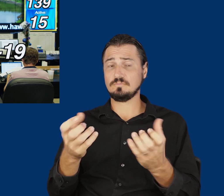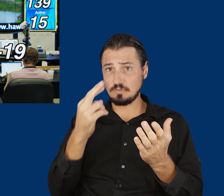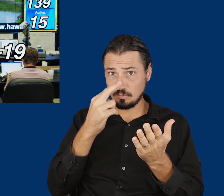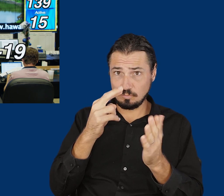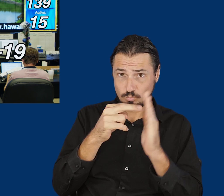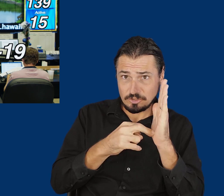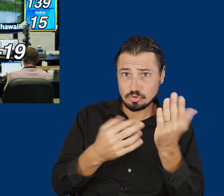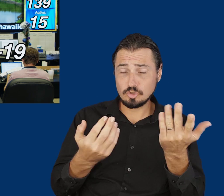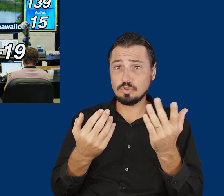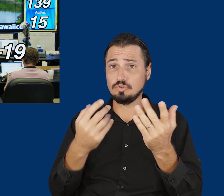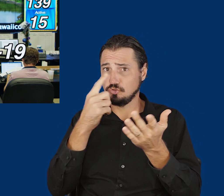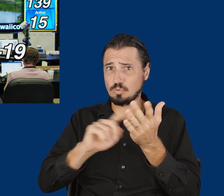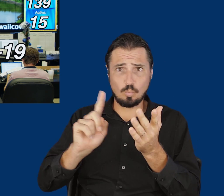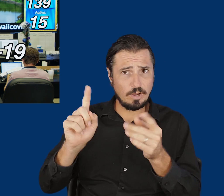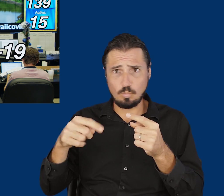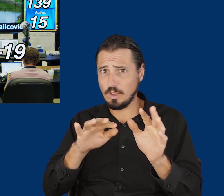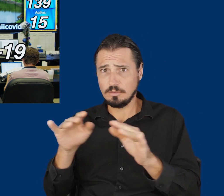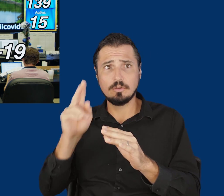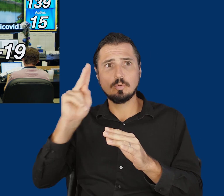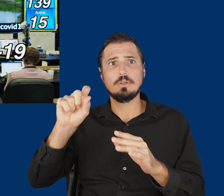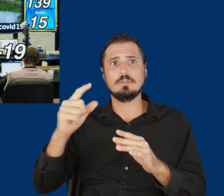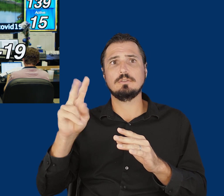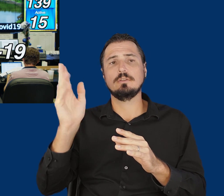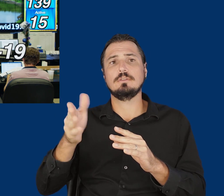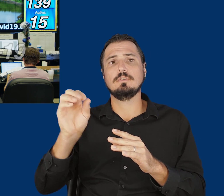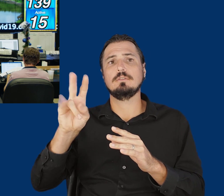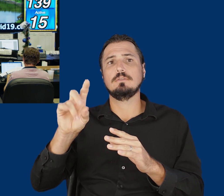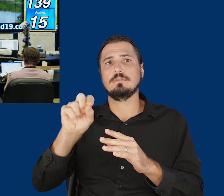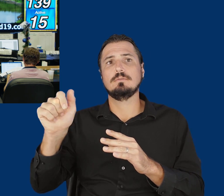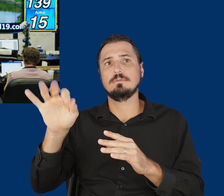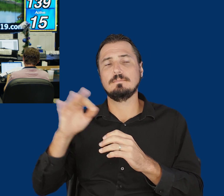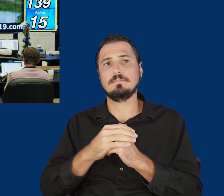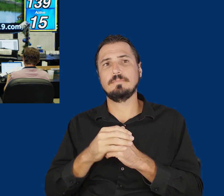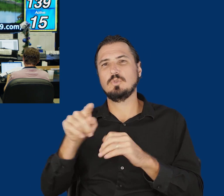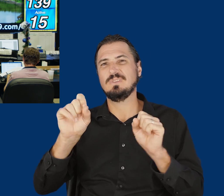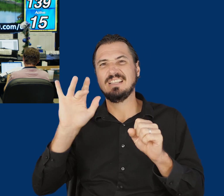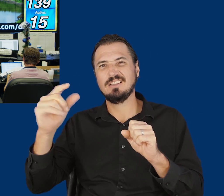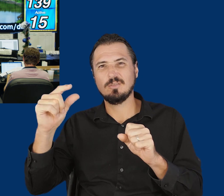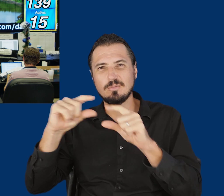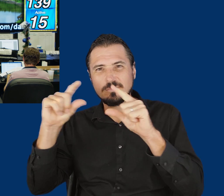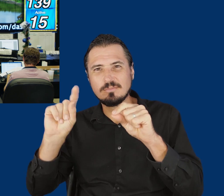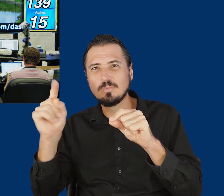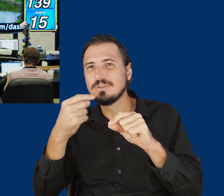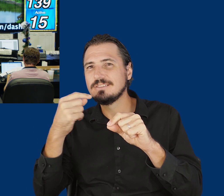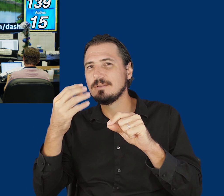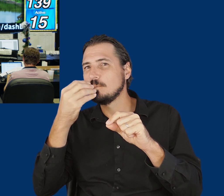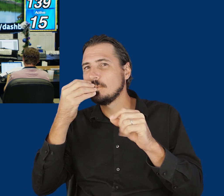and locations, please visit Kauai.gov/COVID-19 and click on the green button that says “Food Distribution.”